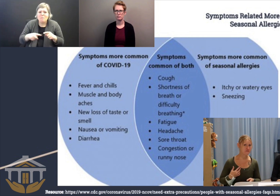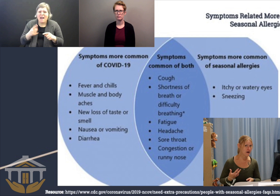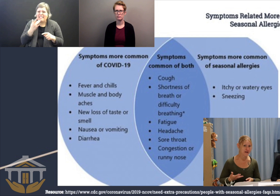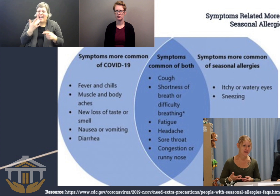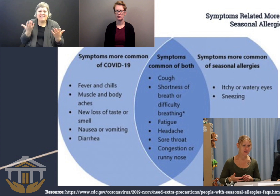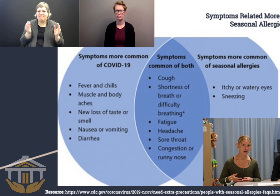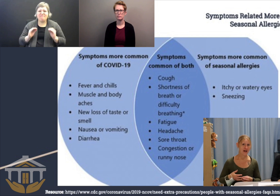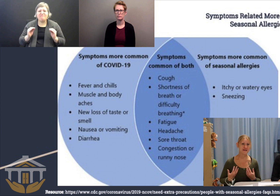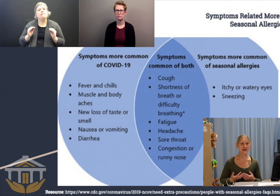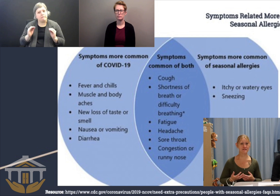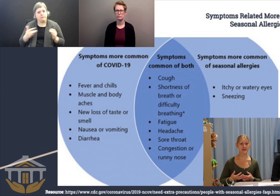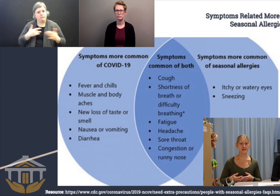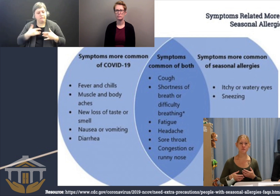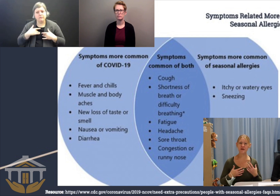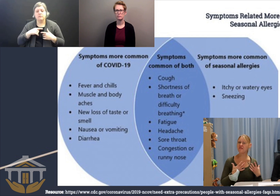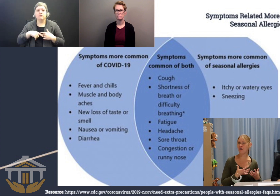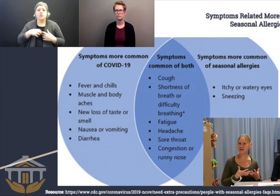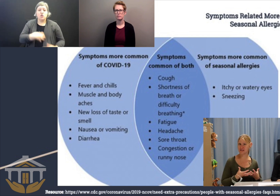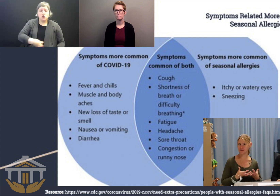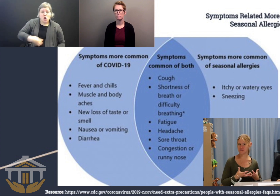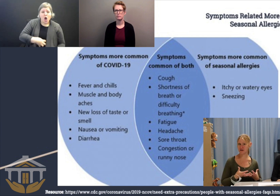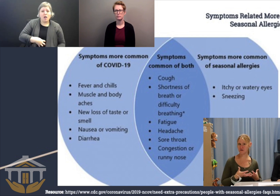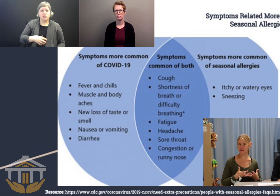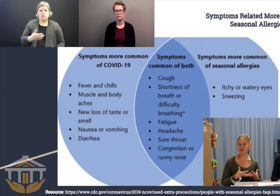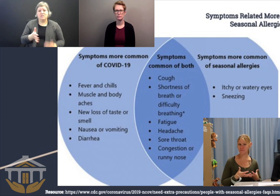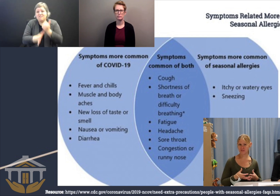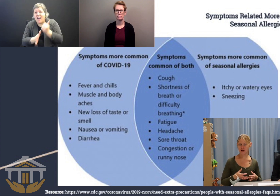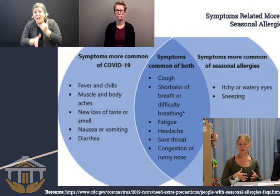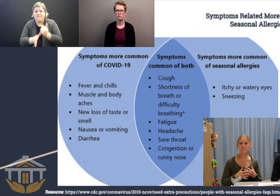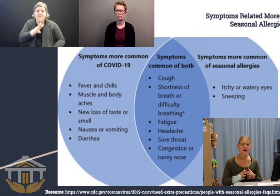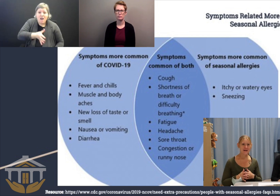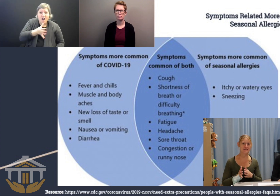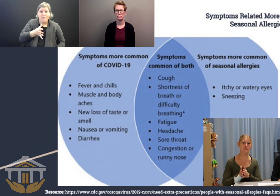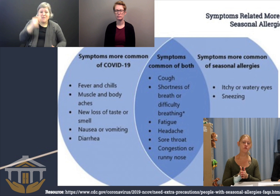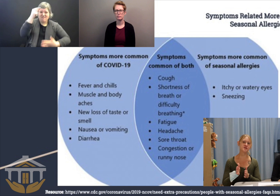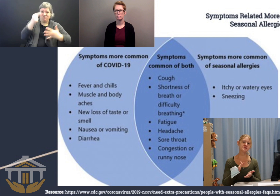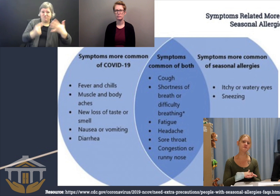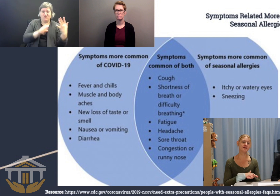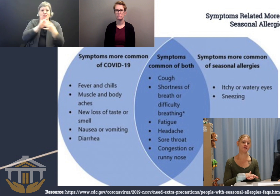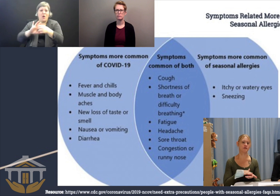Vomiting and diarrhea. You won't have all these symptoms of COVID but they're more severe with